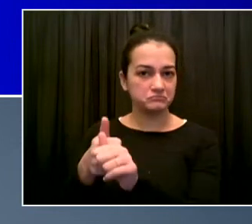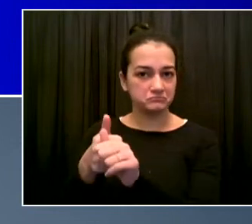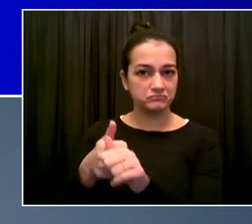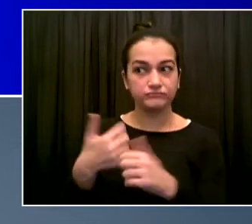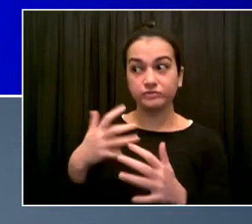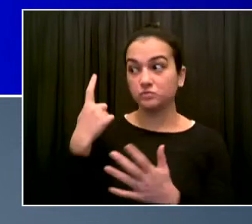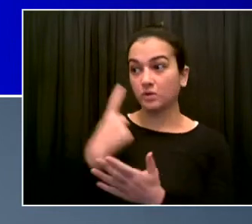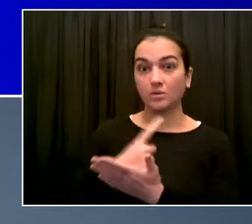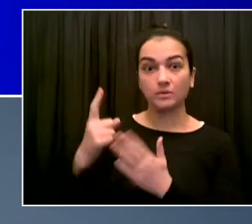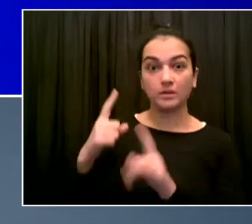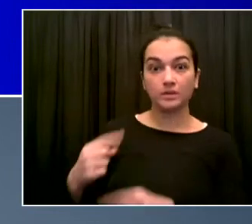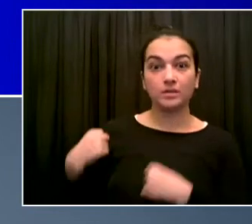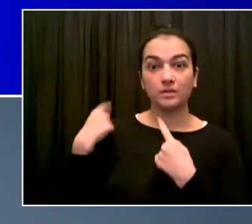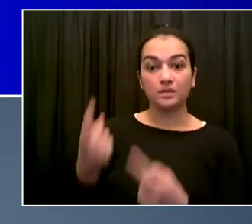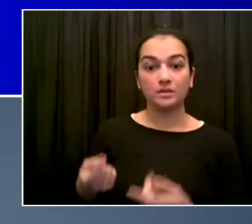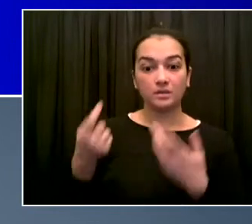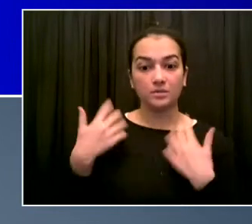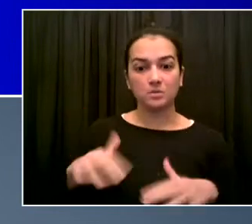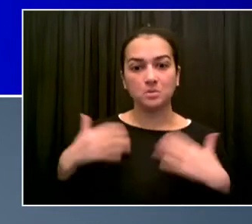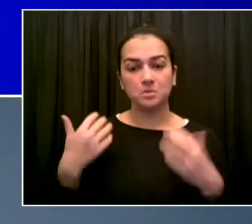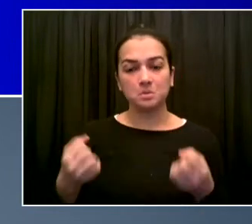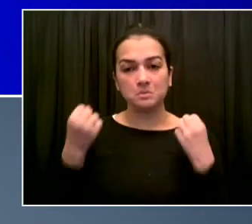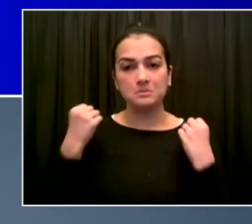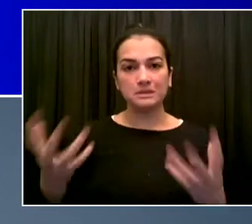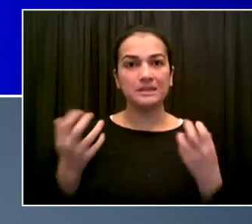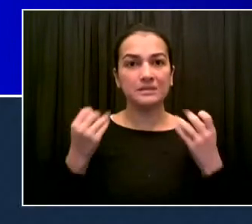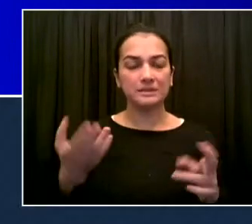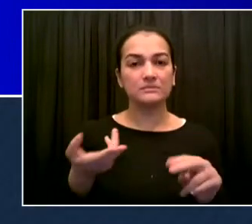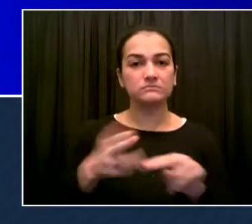WE SPREAD THE WORD AND WE XPEANDED ELIGIBILITY LAST MONDAY AND WHAT